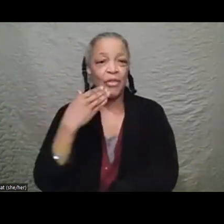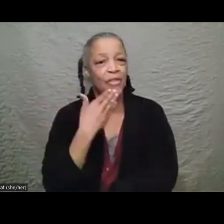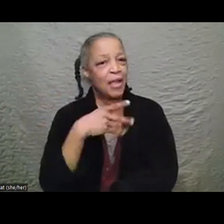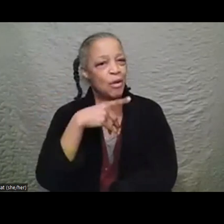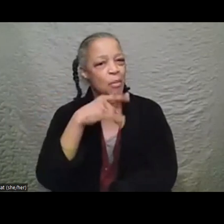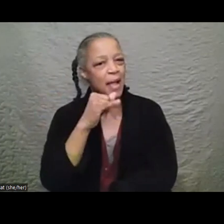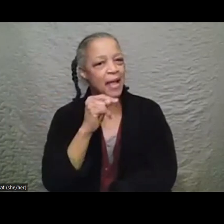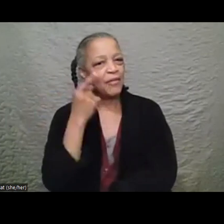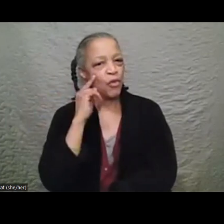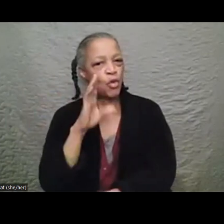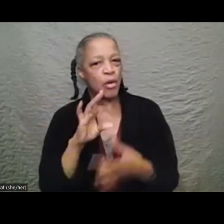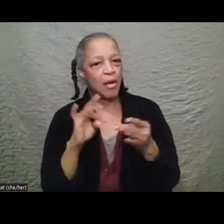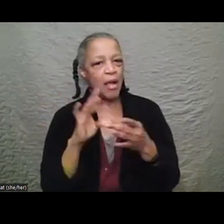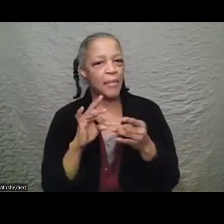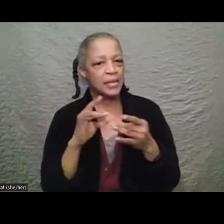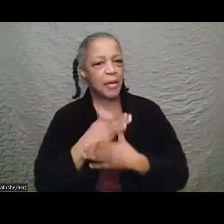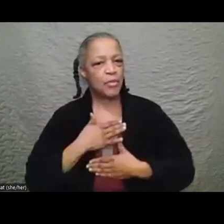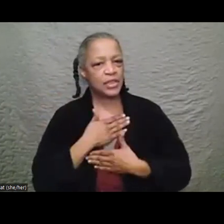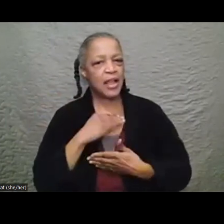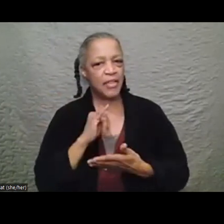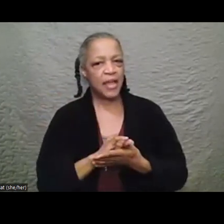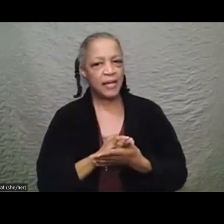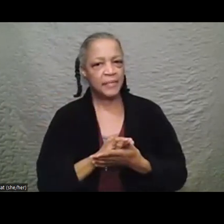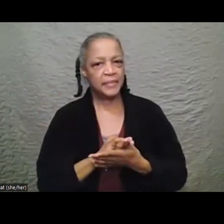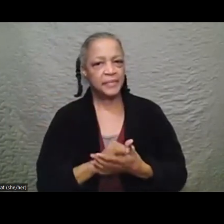comments , I really appreciated them.